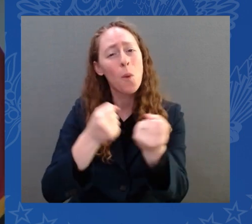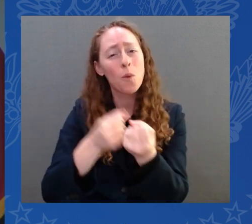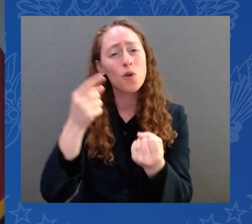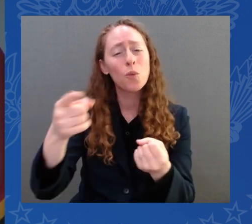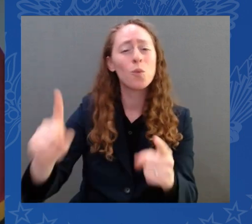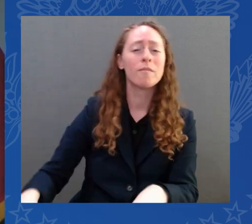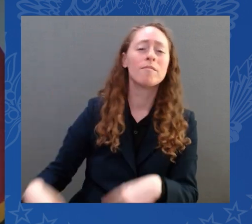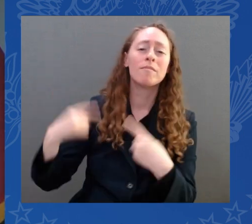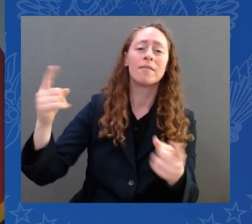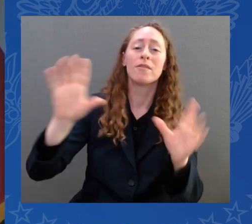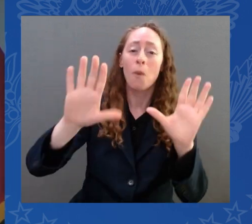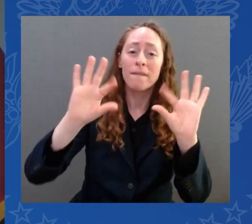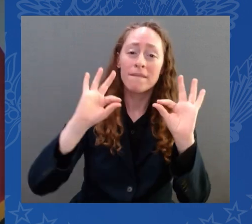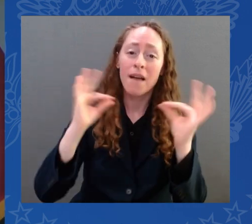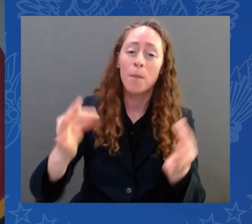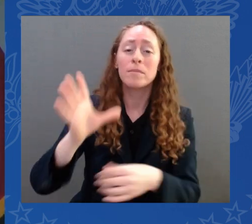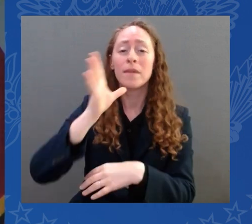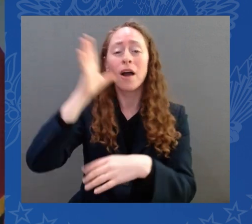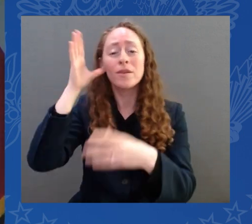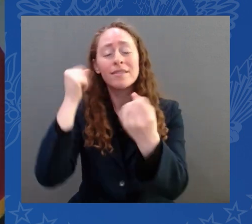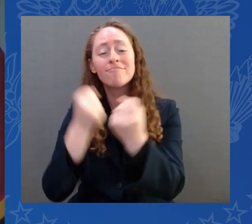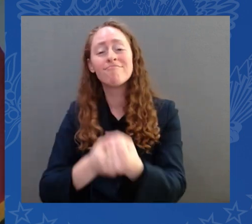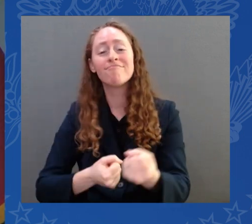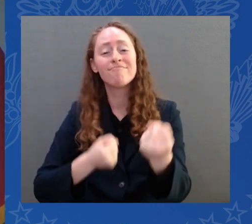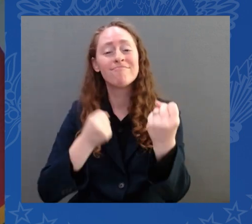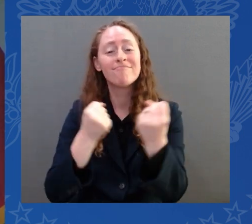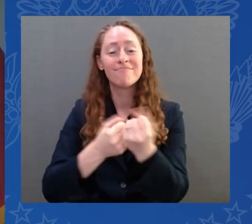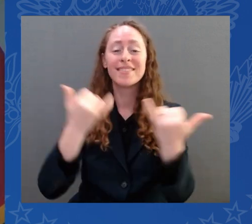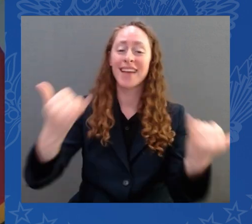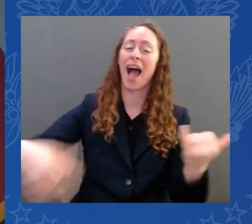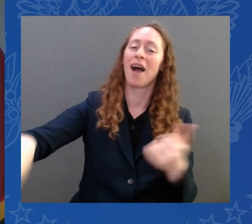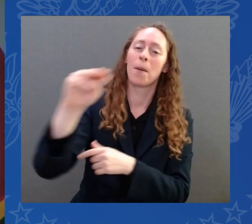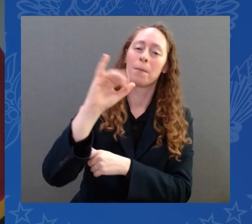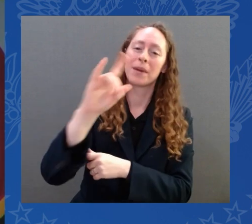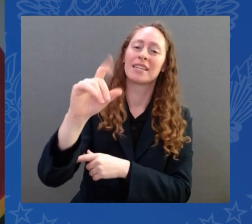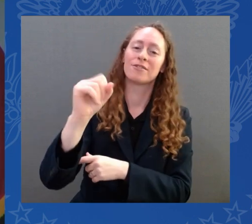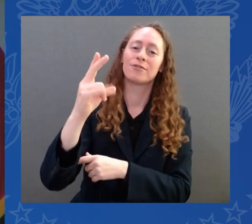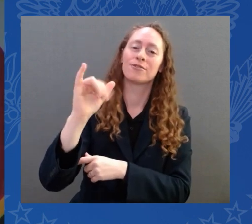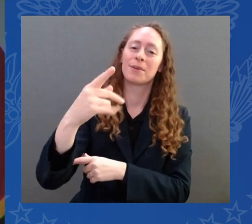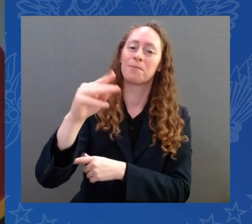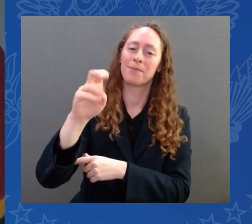For them! I mean it.